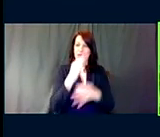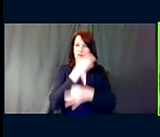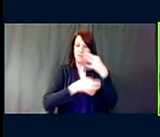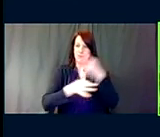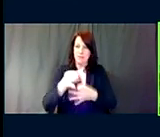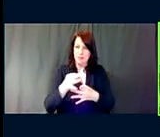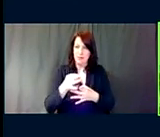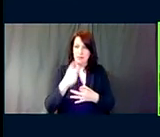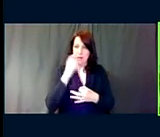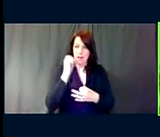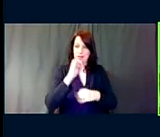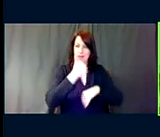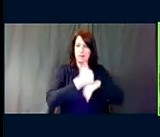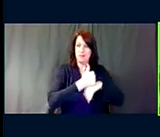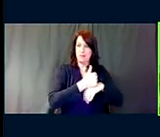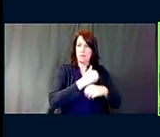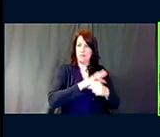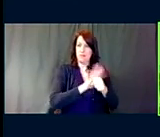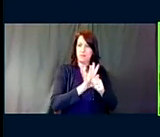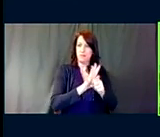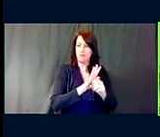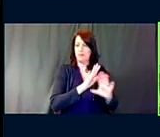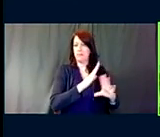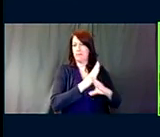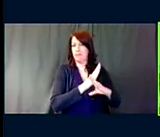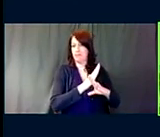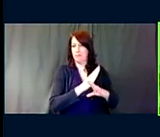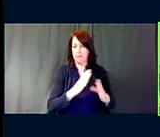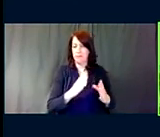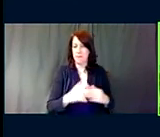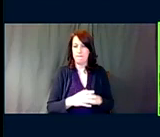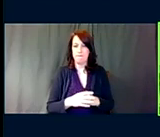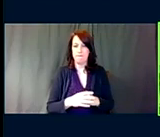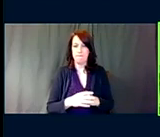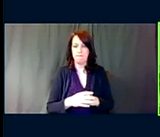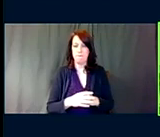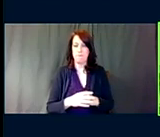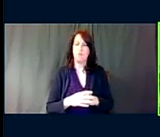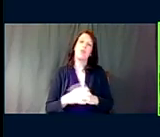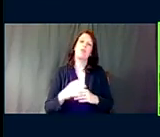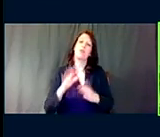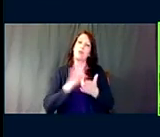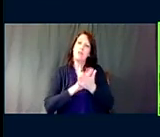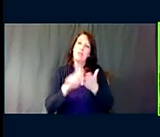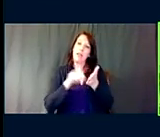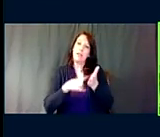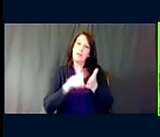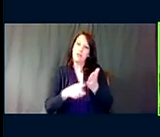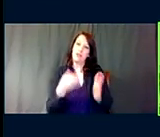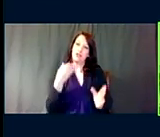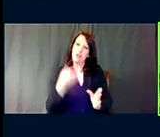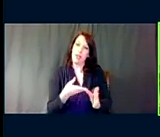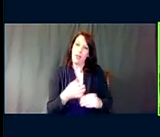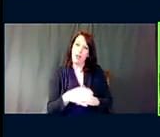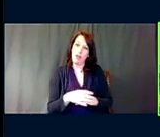ACCESS RESTRICTIONS IN PLACE AS A RESULT OF THE PANDEMIC AND ITS MITIGATION. SO THERE'S BEEN NICE RESEARCH THERE.